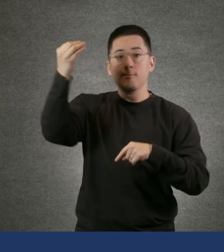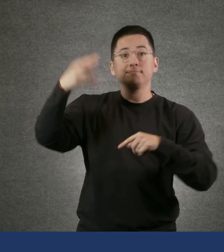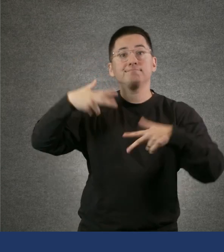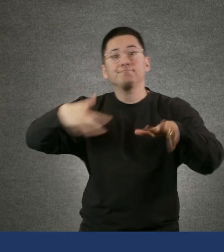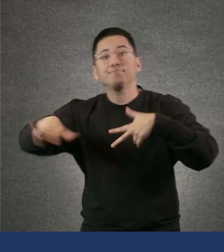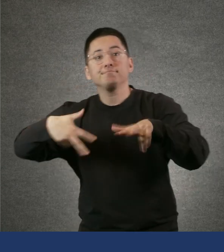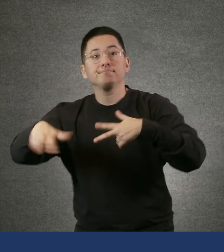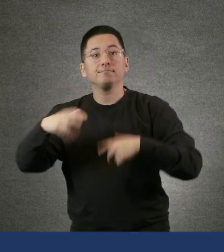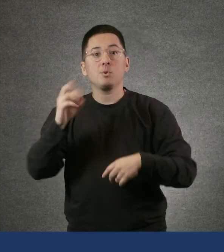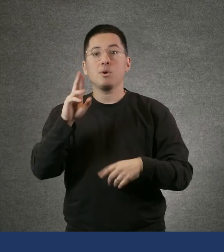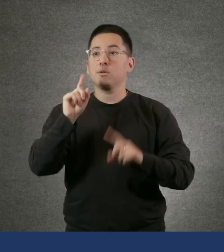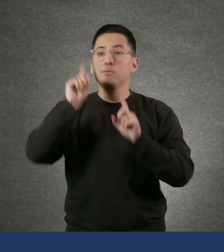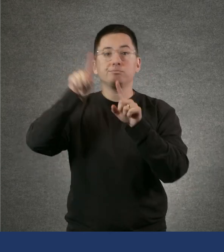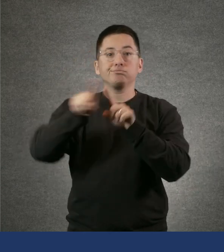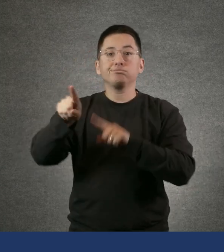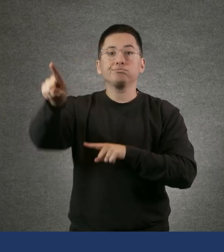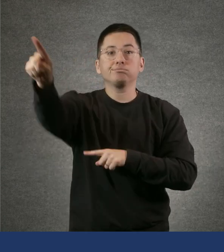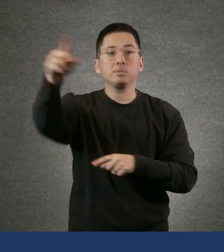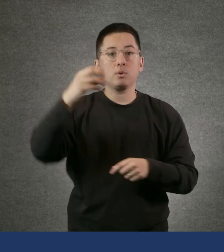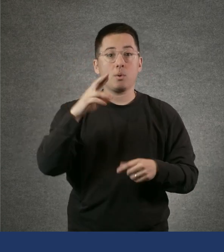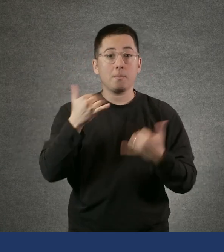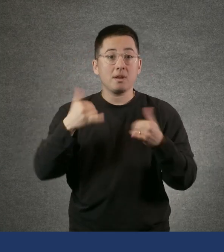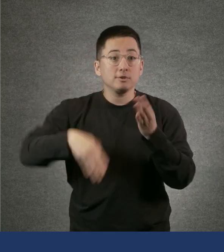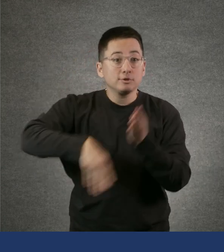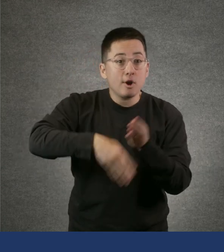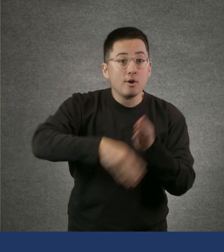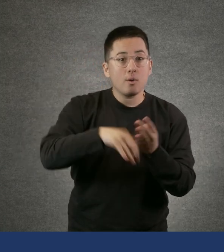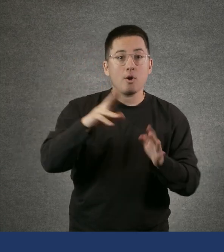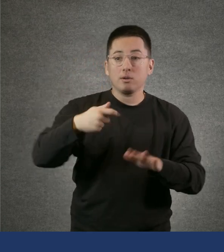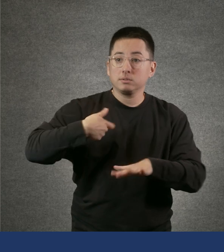I may not be able to go hiking on the Appalachian Trail